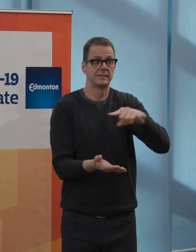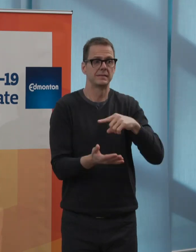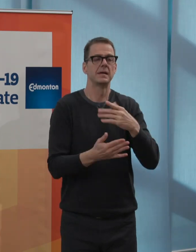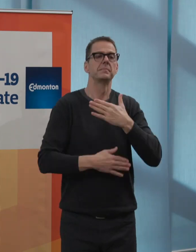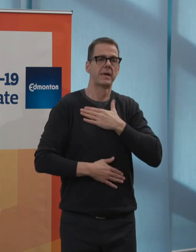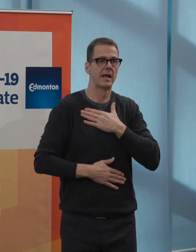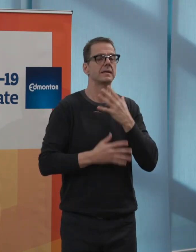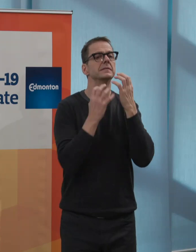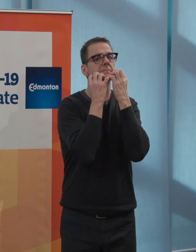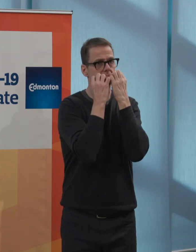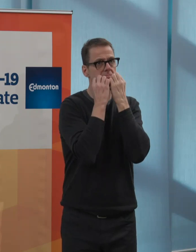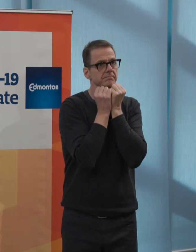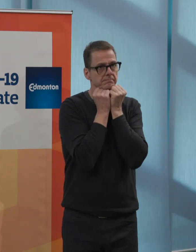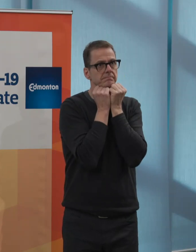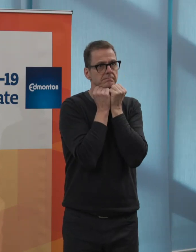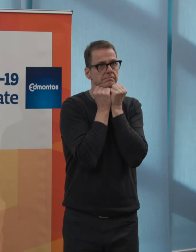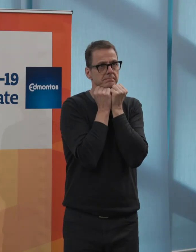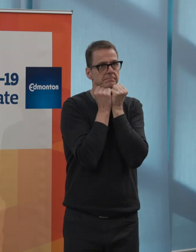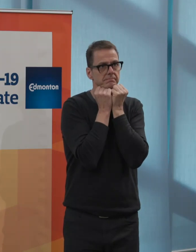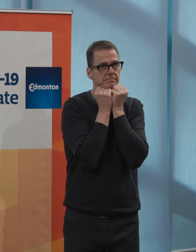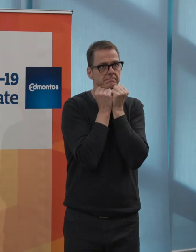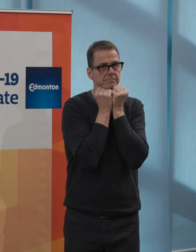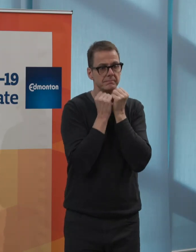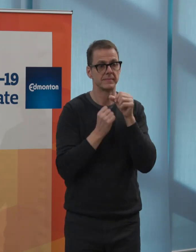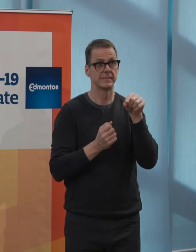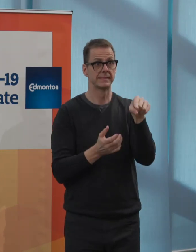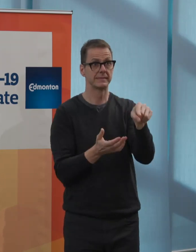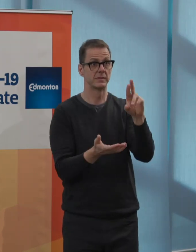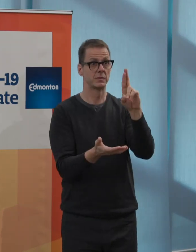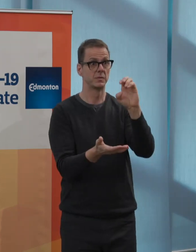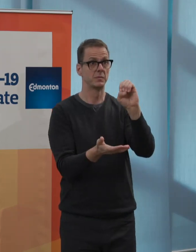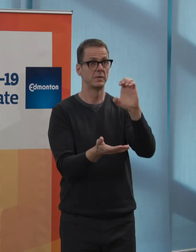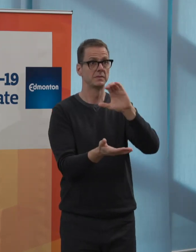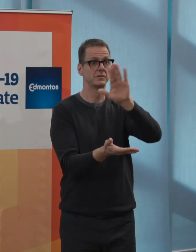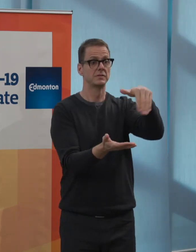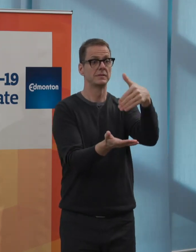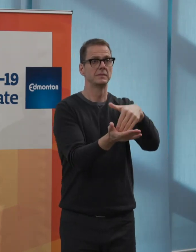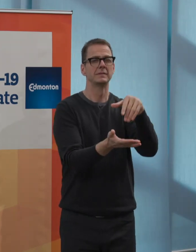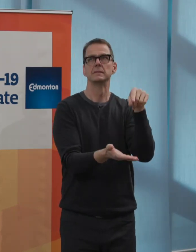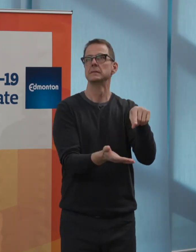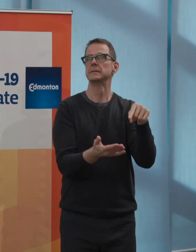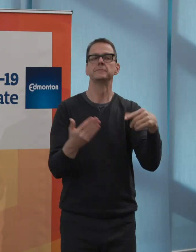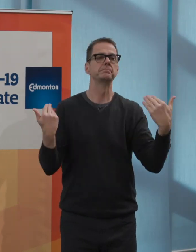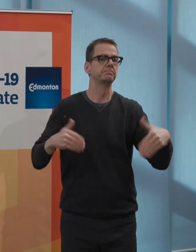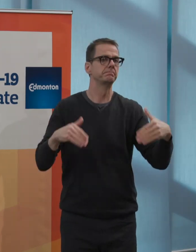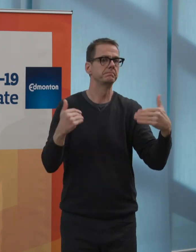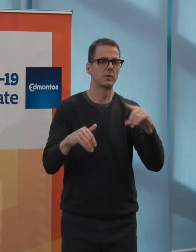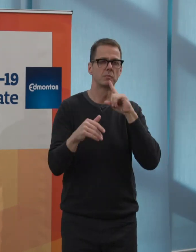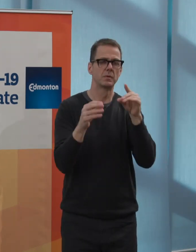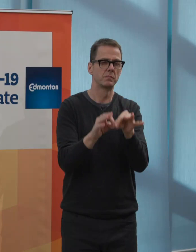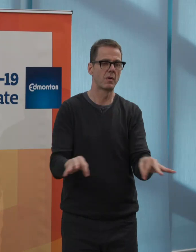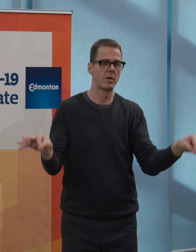make our community happier and healthier when it is safe to do so we will resume